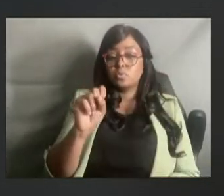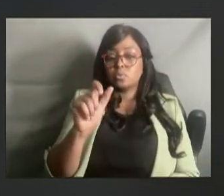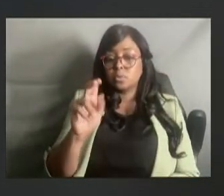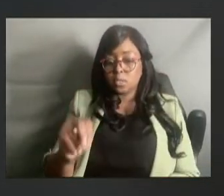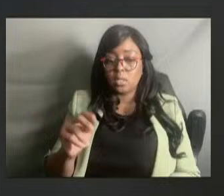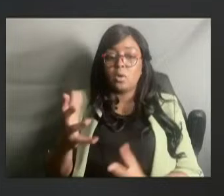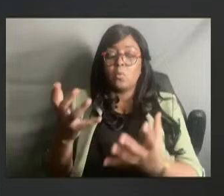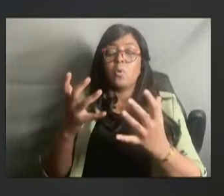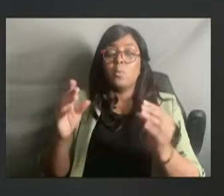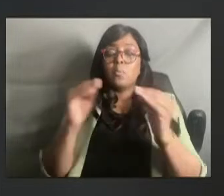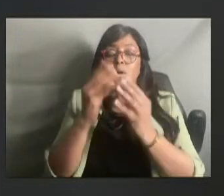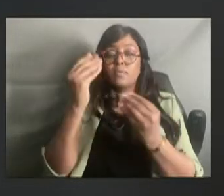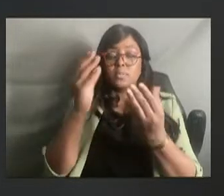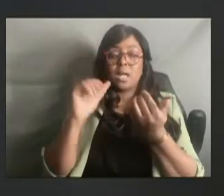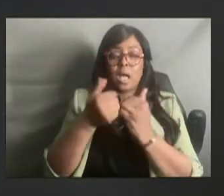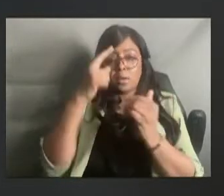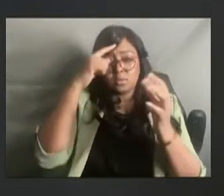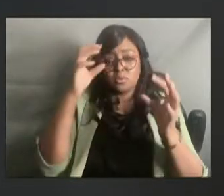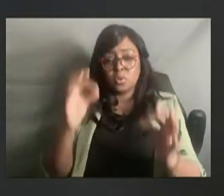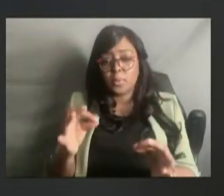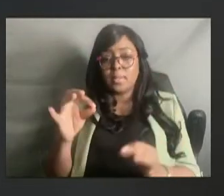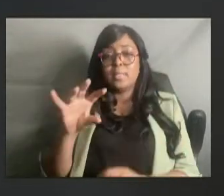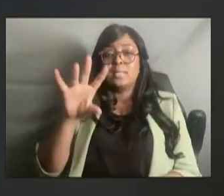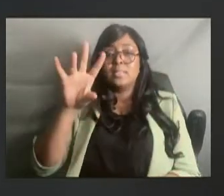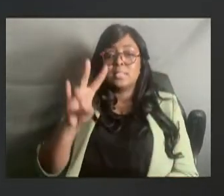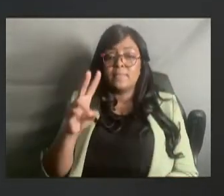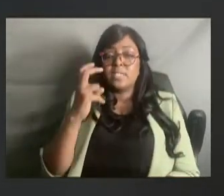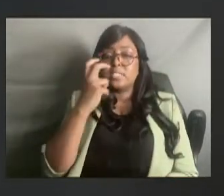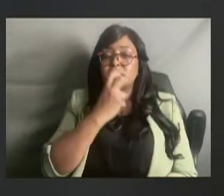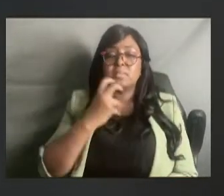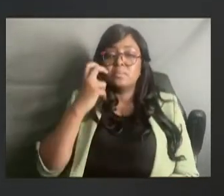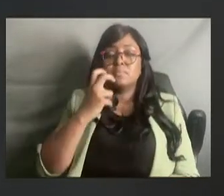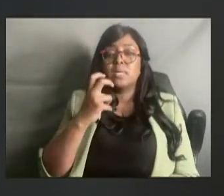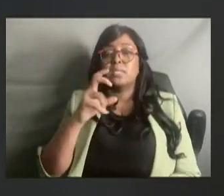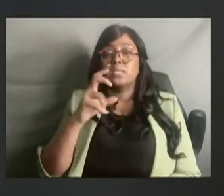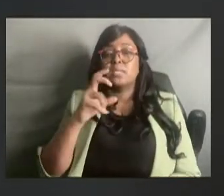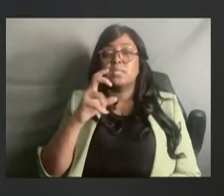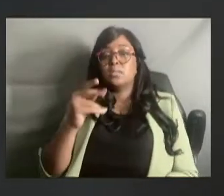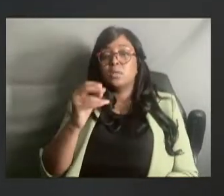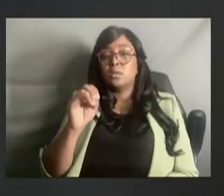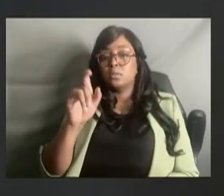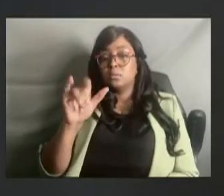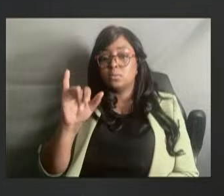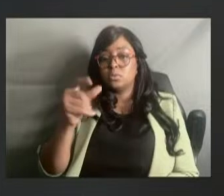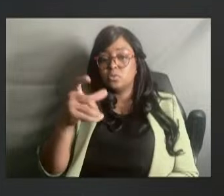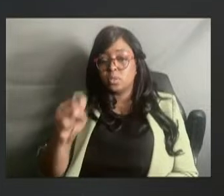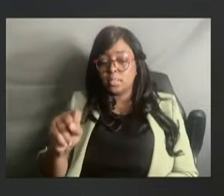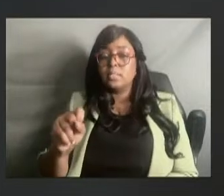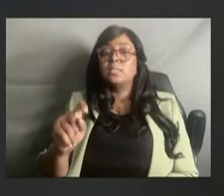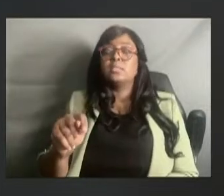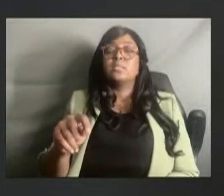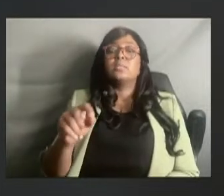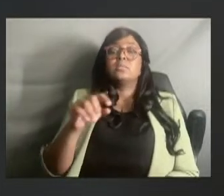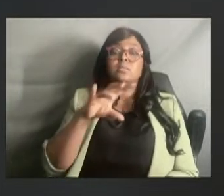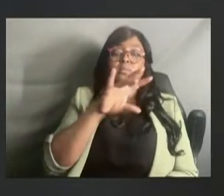question from Susan who would like more information on how it